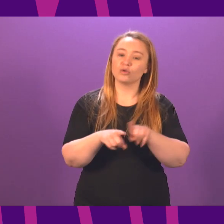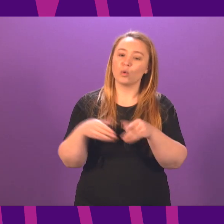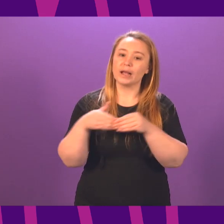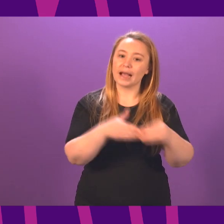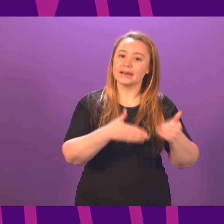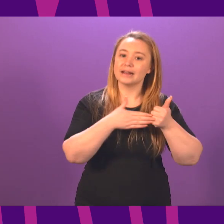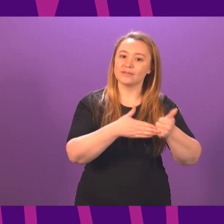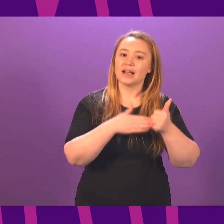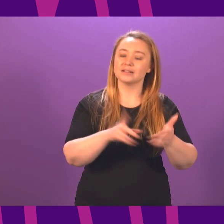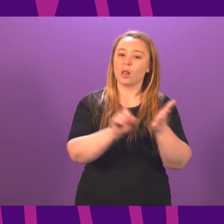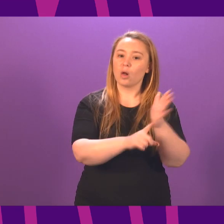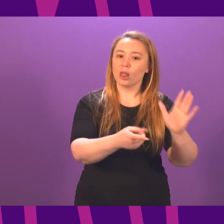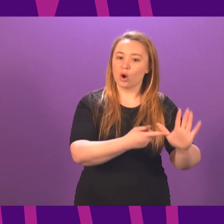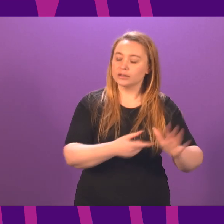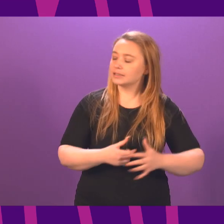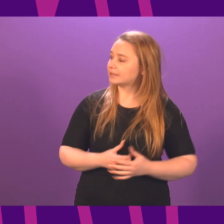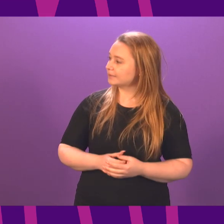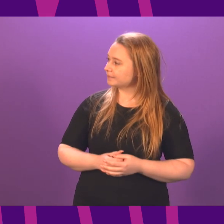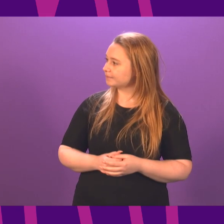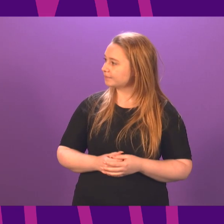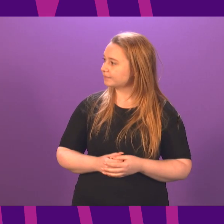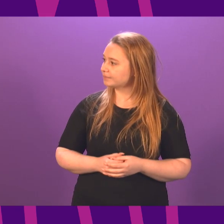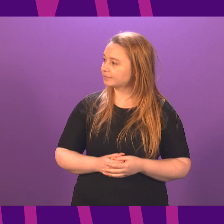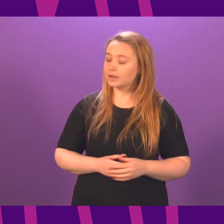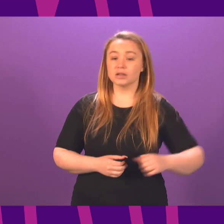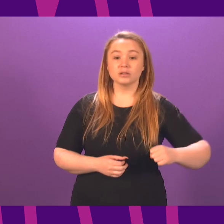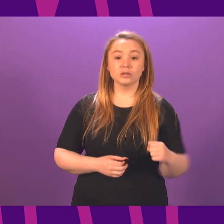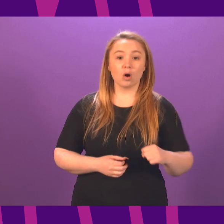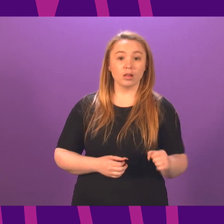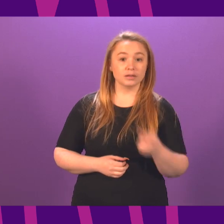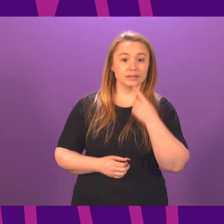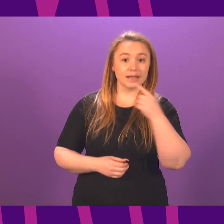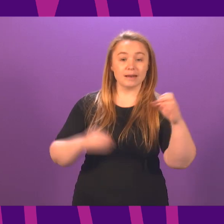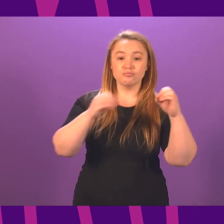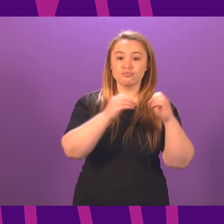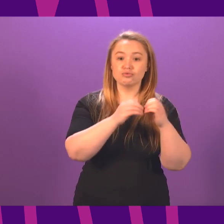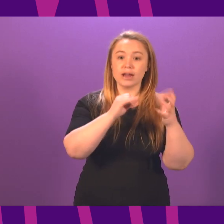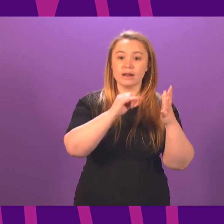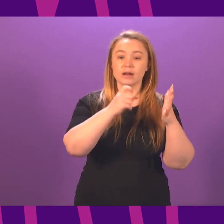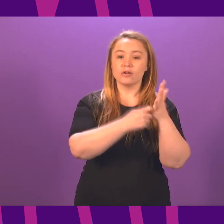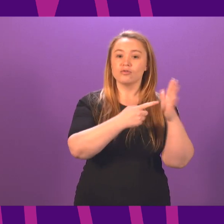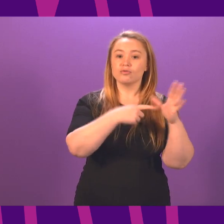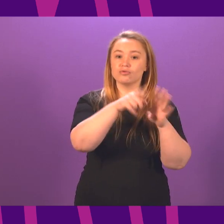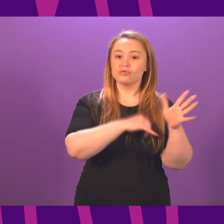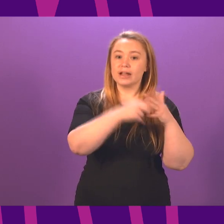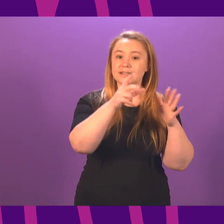Miles Briggs (Lothian) (Con): Sight Scotland has announced the proposed closure of Braeside house care home in Edinburgh and Jenny’s Well care home in Paisley. Braeside house